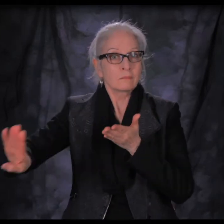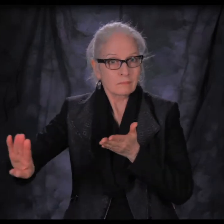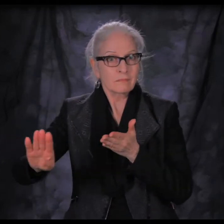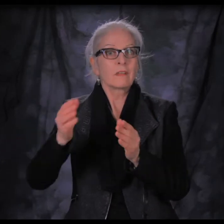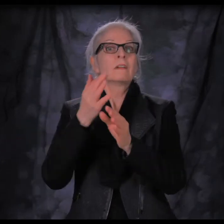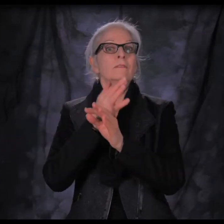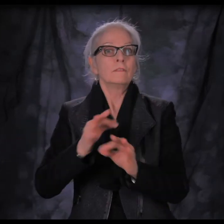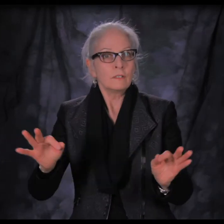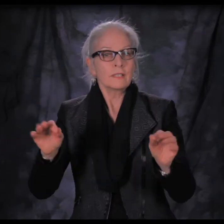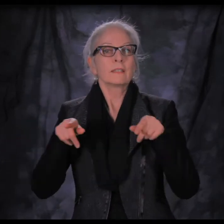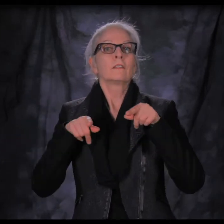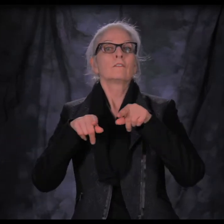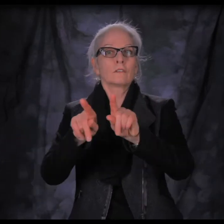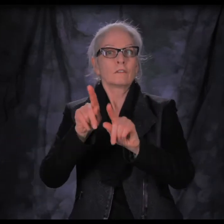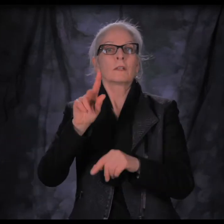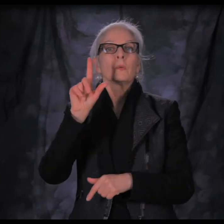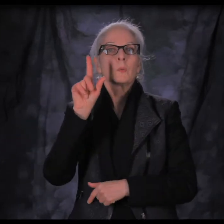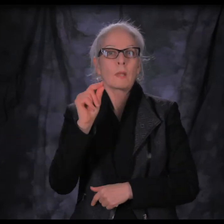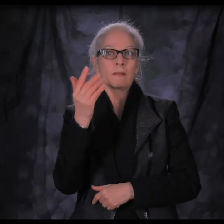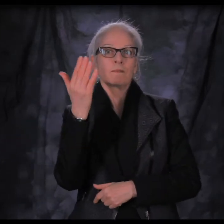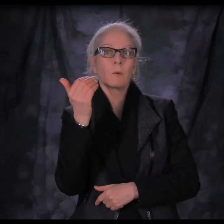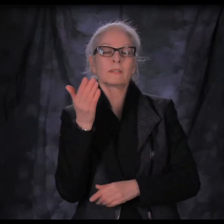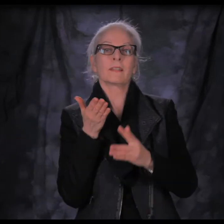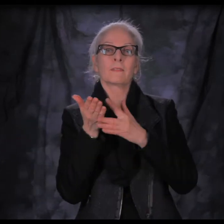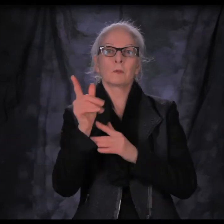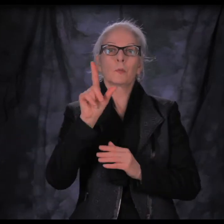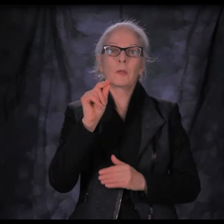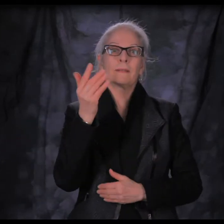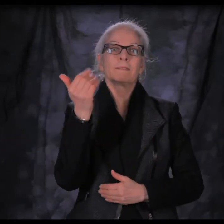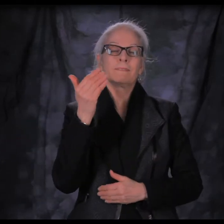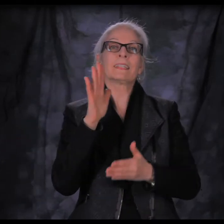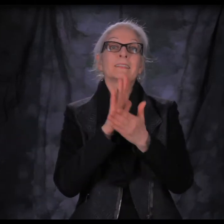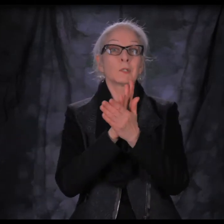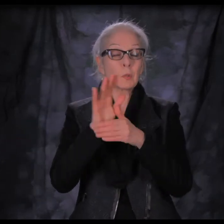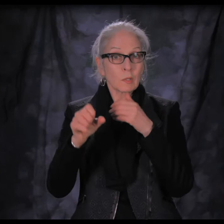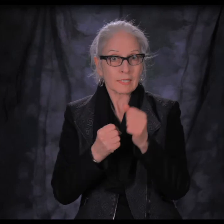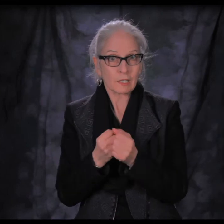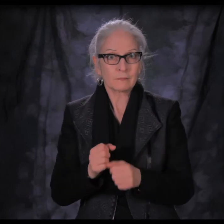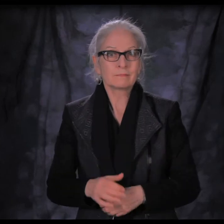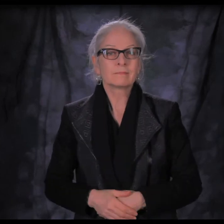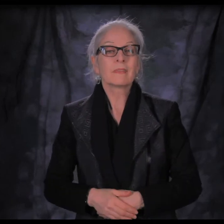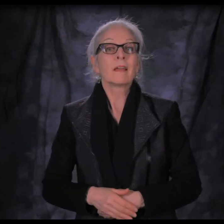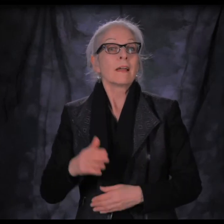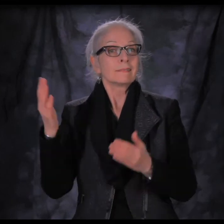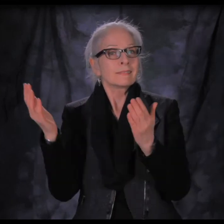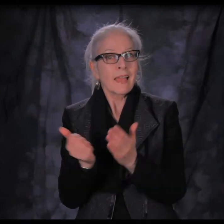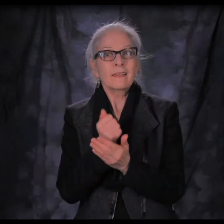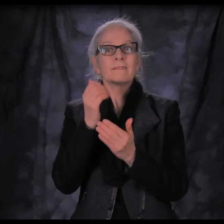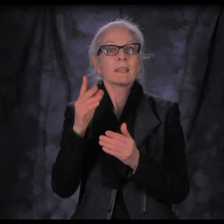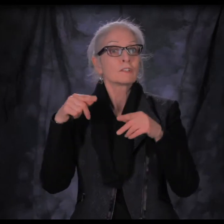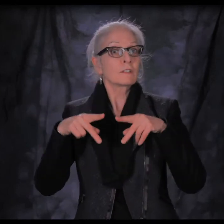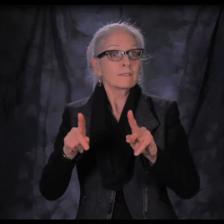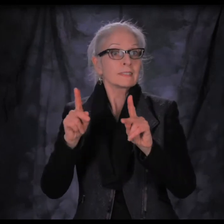of charge through the 2014-2015 school year.